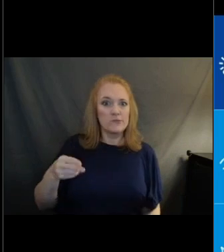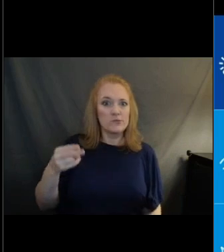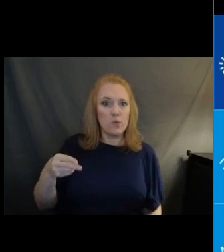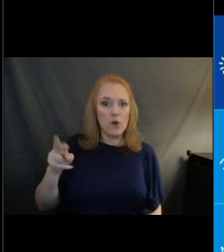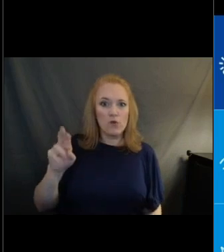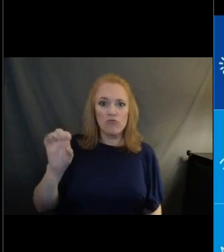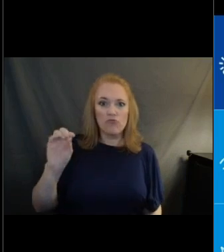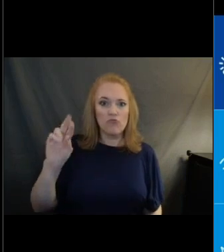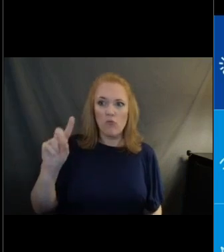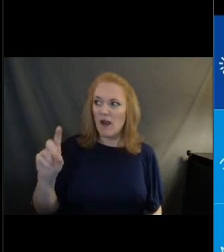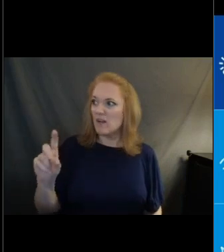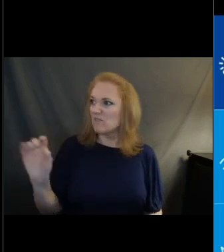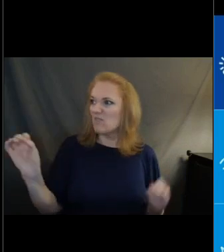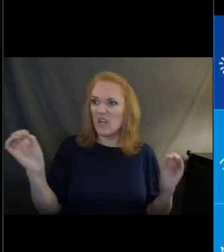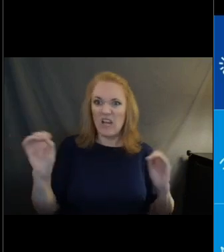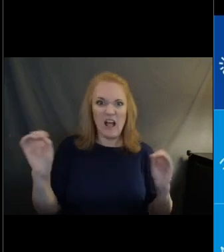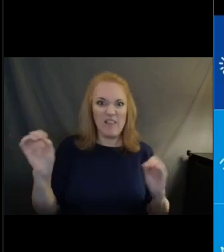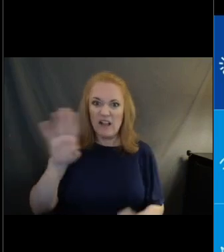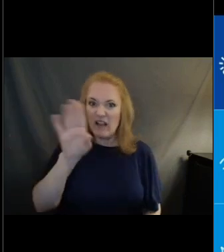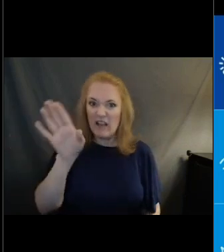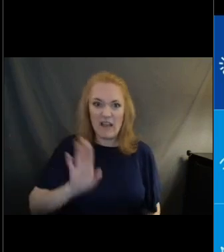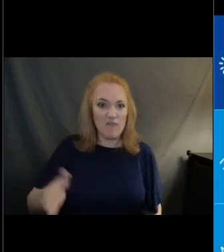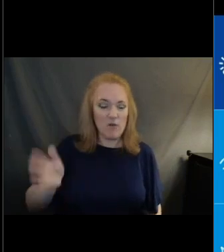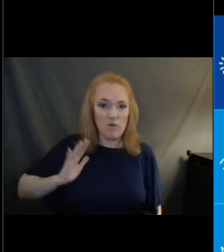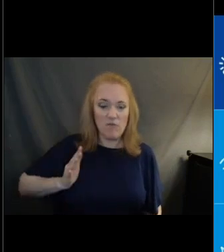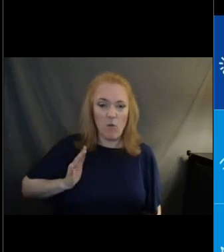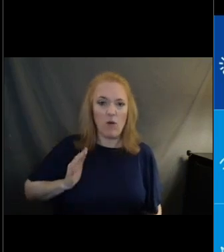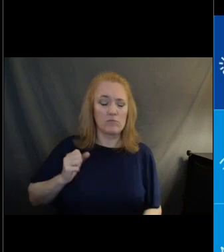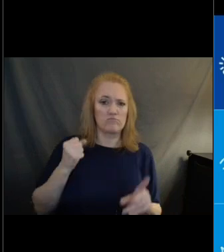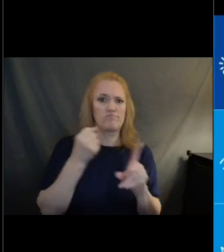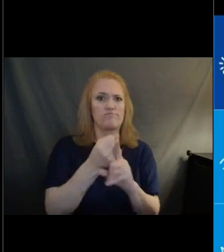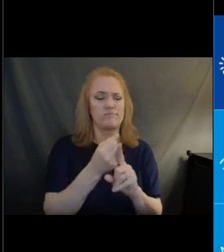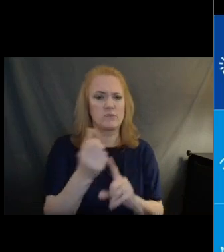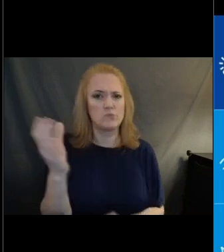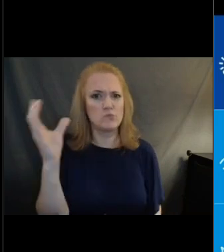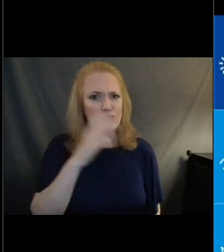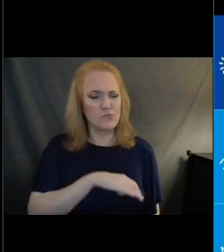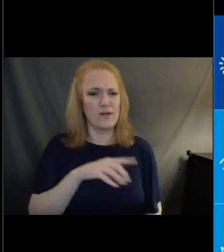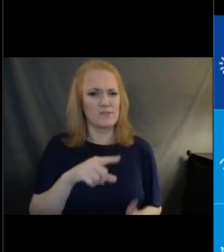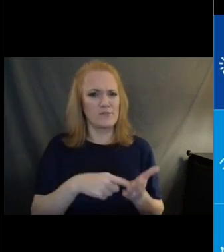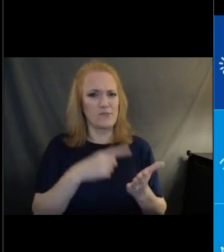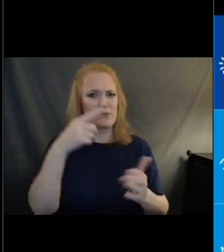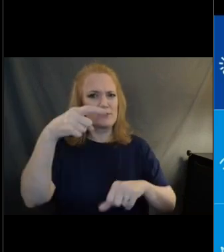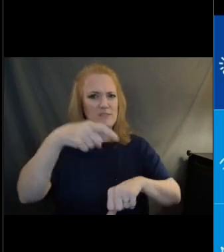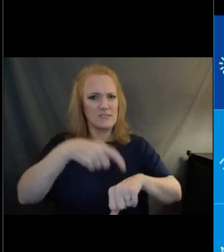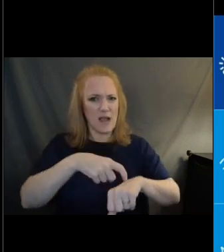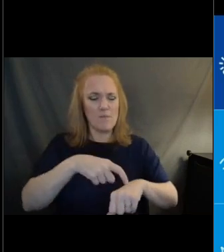to what we saw during June of 2021 across parts of Oregon, Washington, and even Southwest Canada